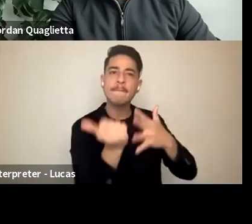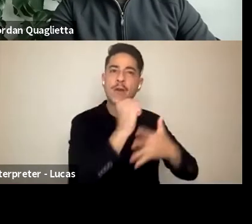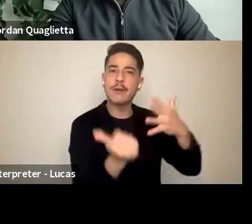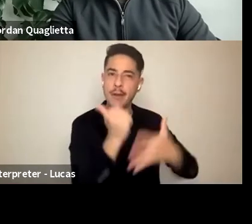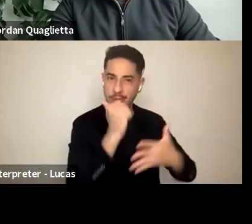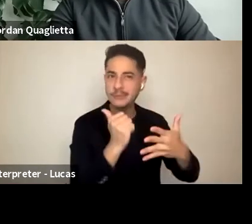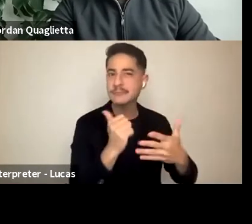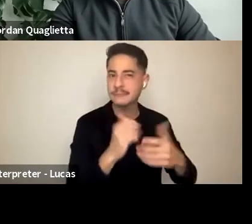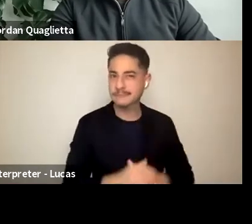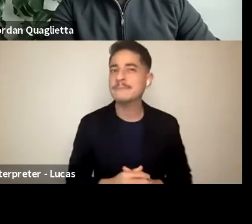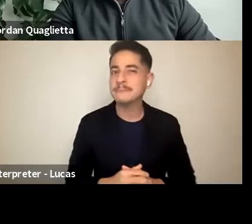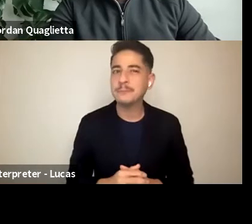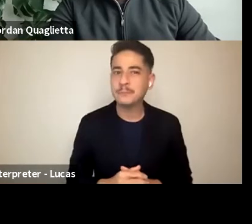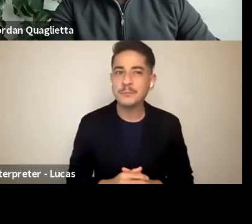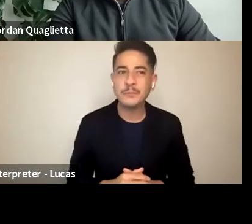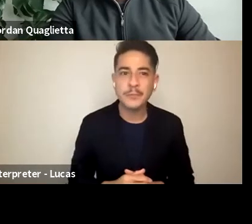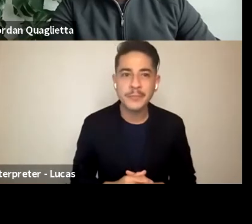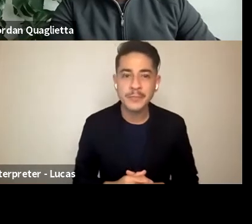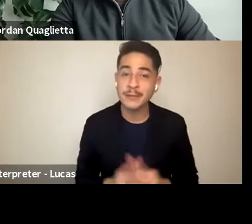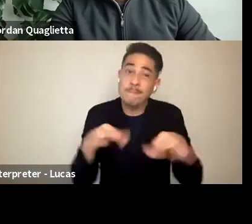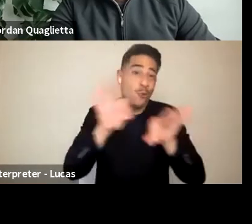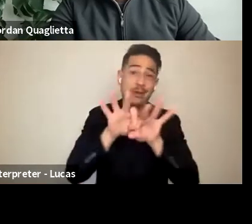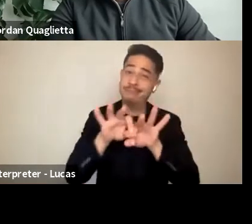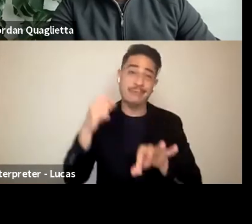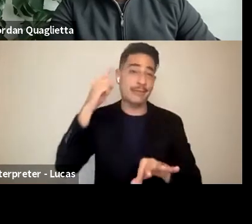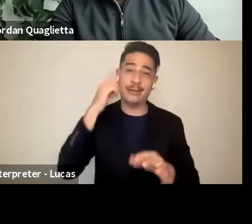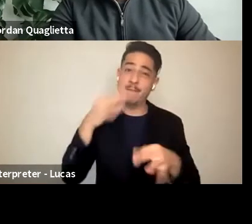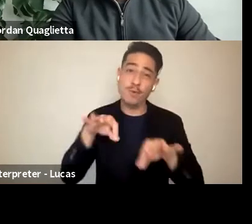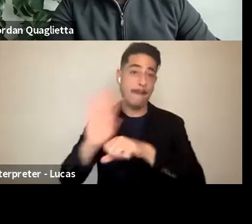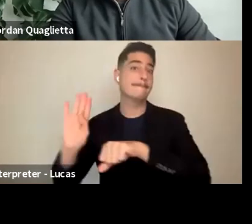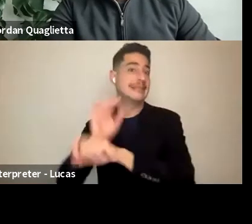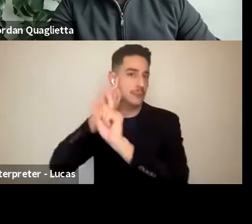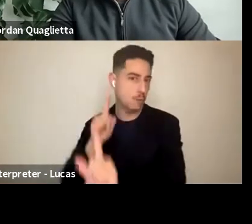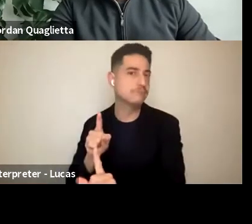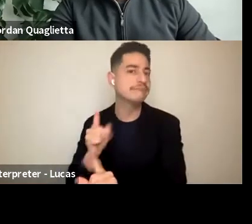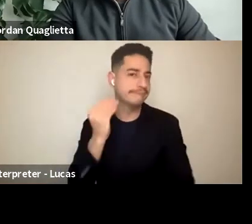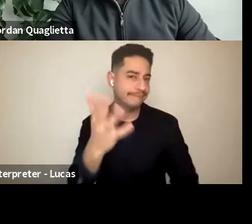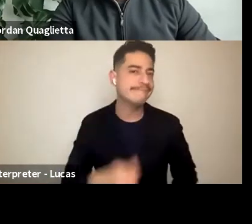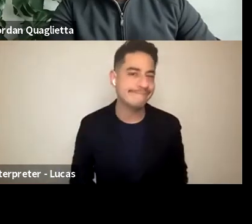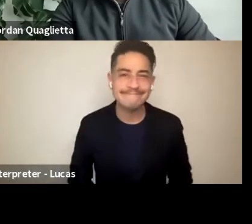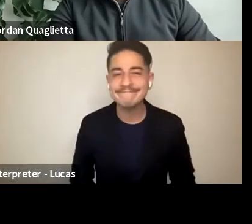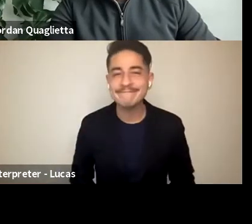So I just want to make sure on the side of that. Yeah, no great points. Alright, Let's come back to you, Laura.